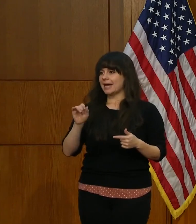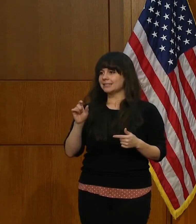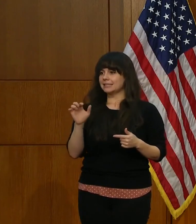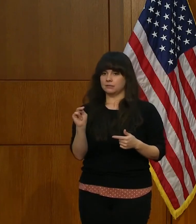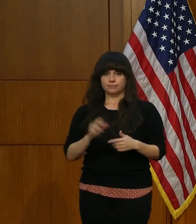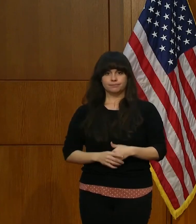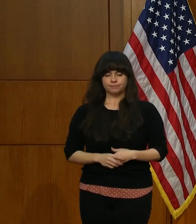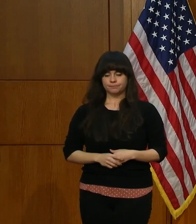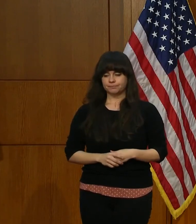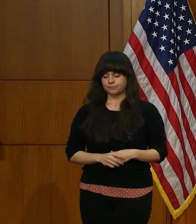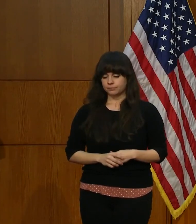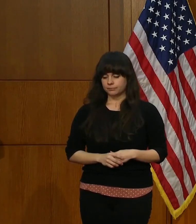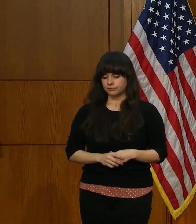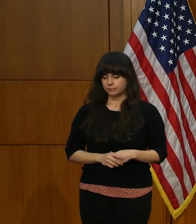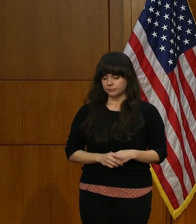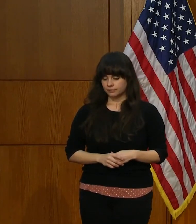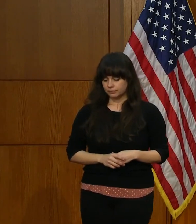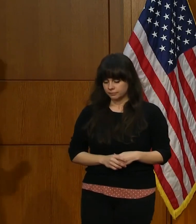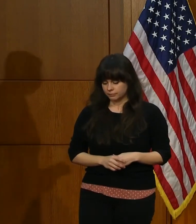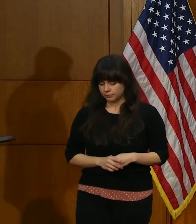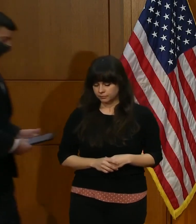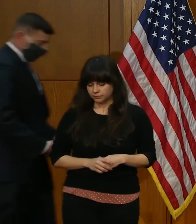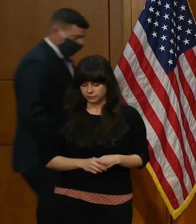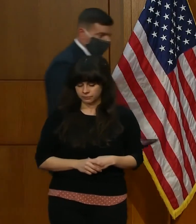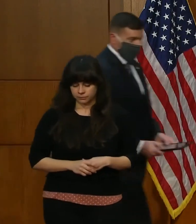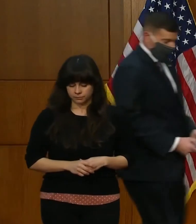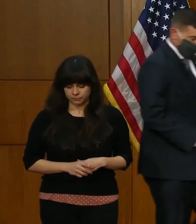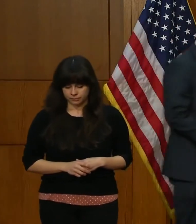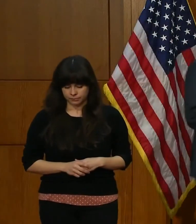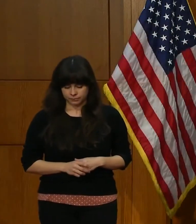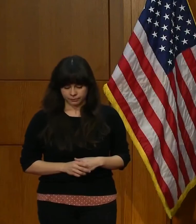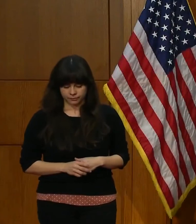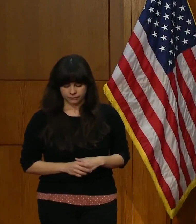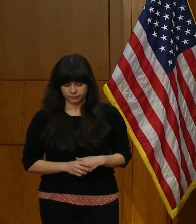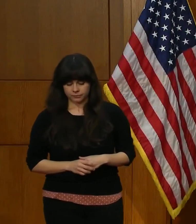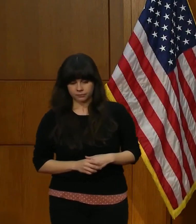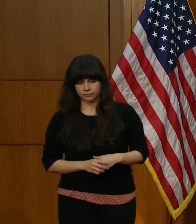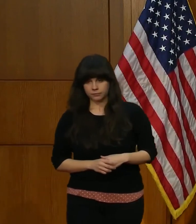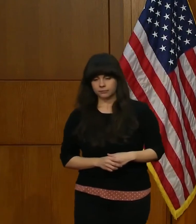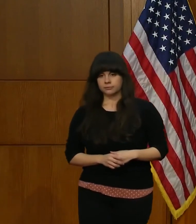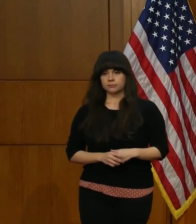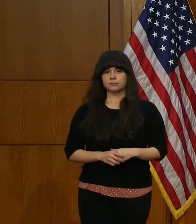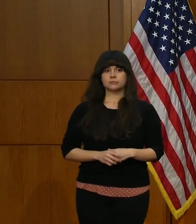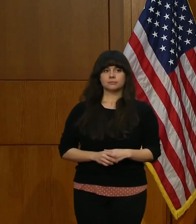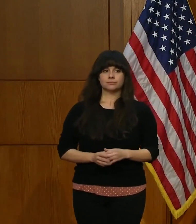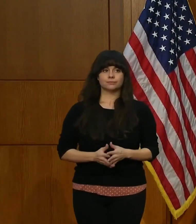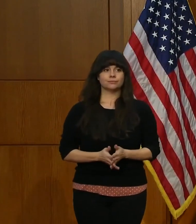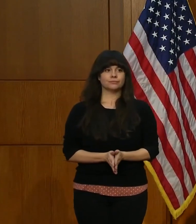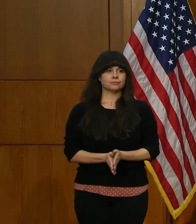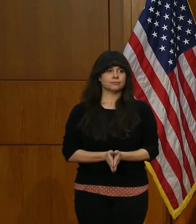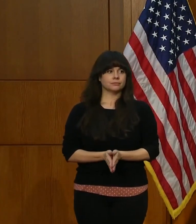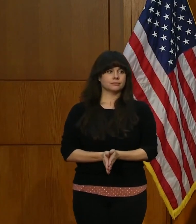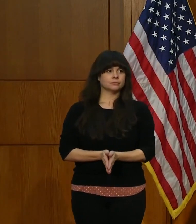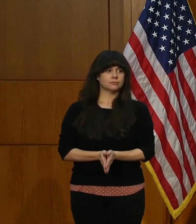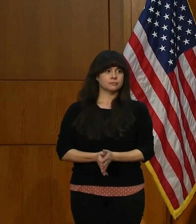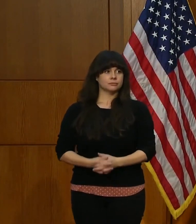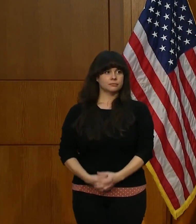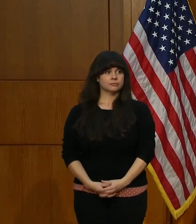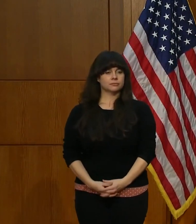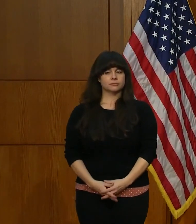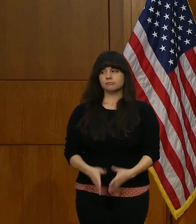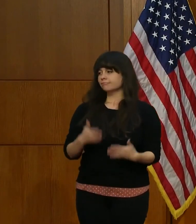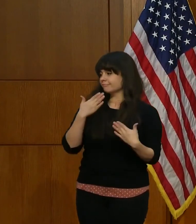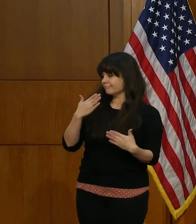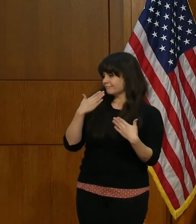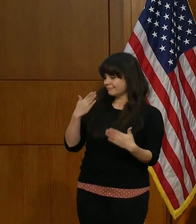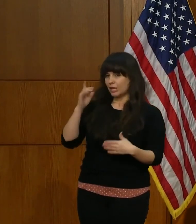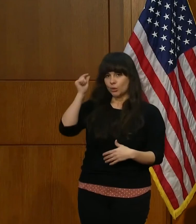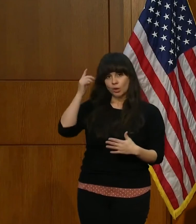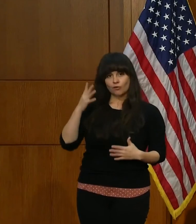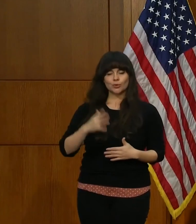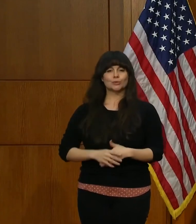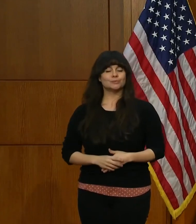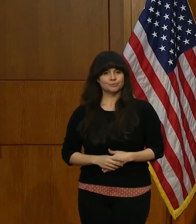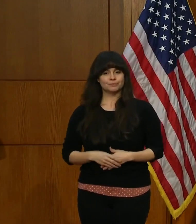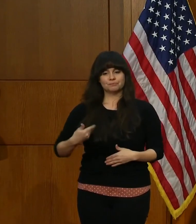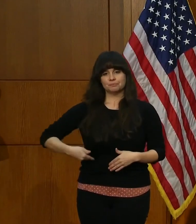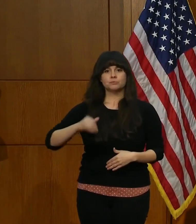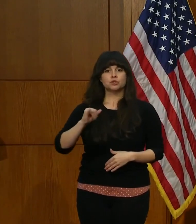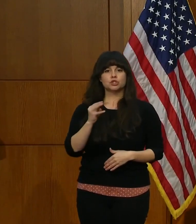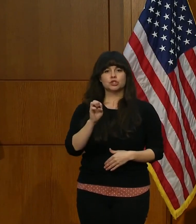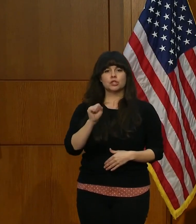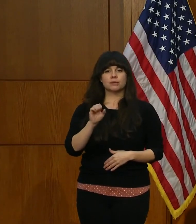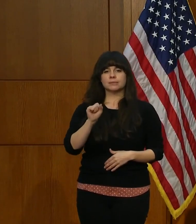SATTERFIELD AND THEN DICK THE